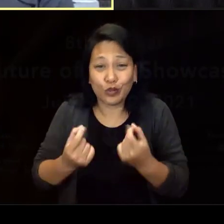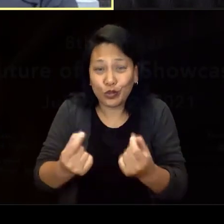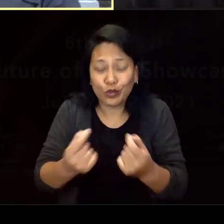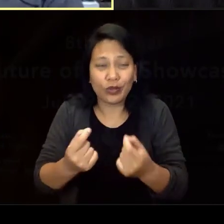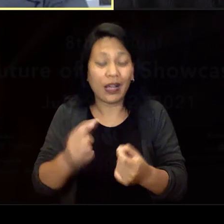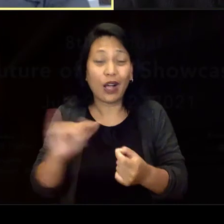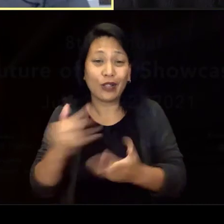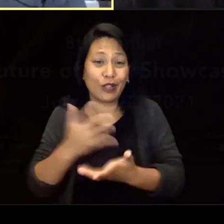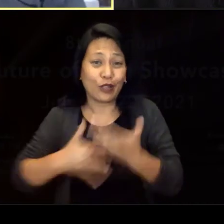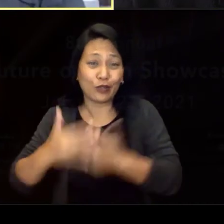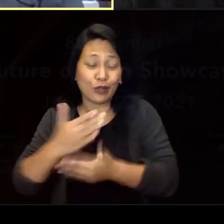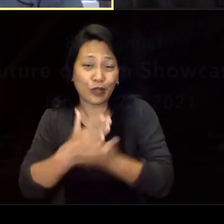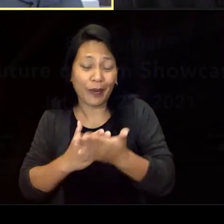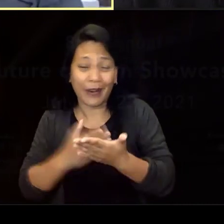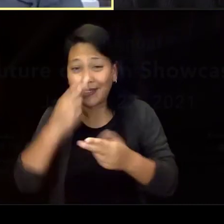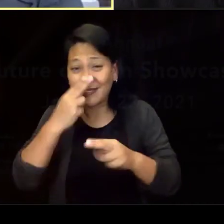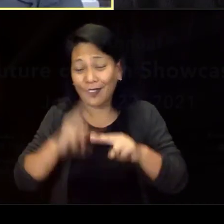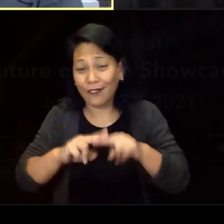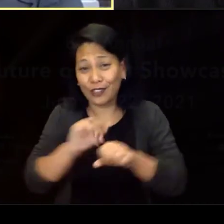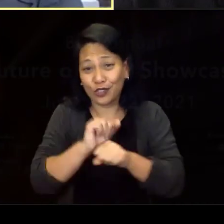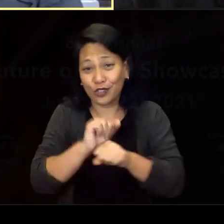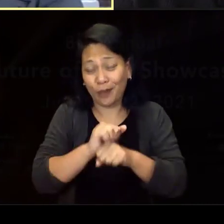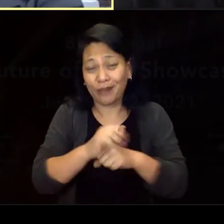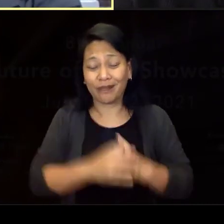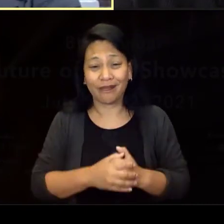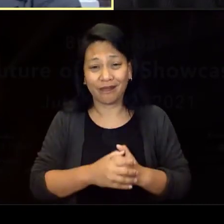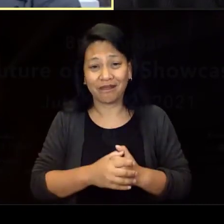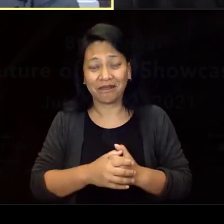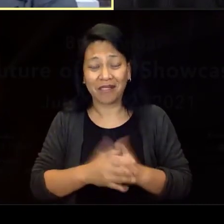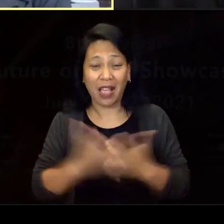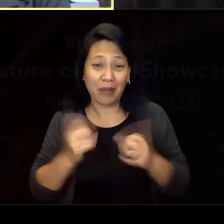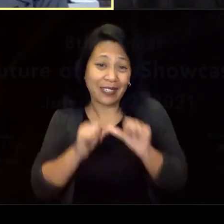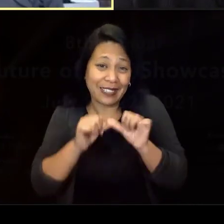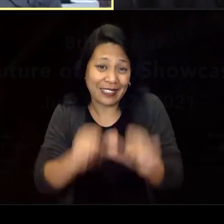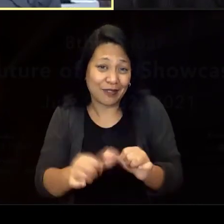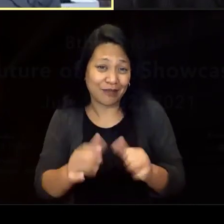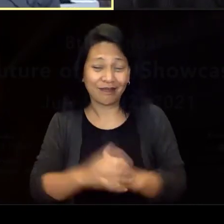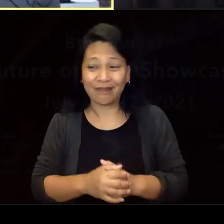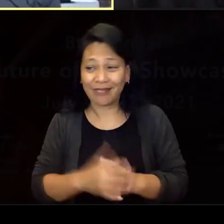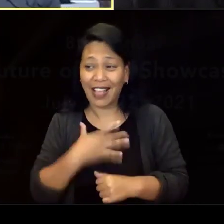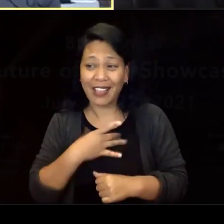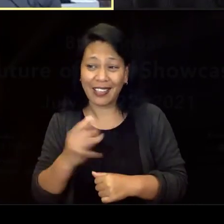Like it's, it's such a fun job and I like to kind of keep it that way and like, I don't know. I like it.